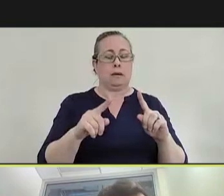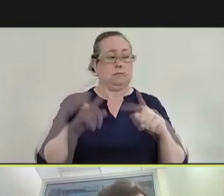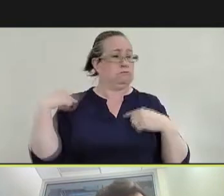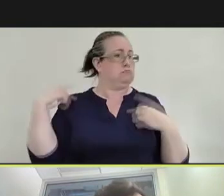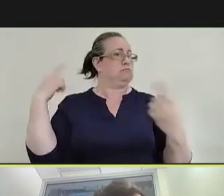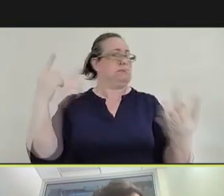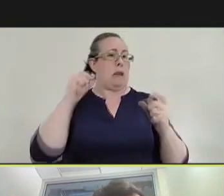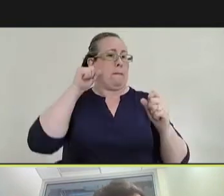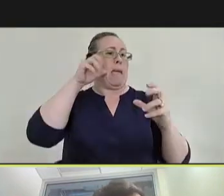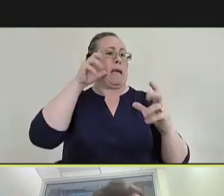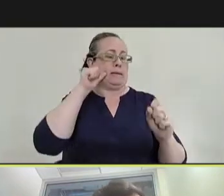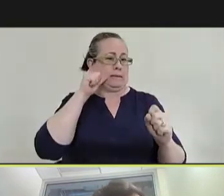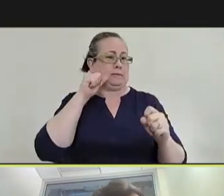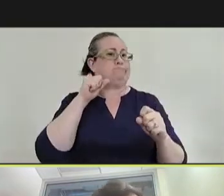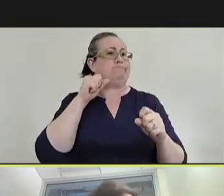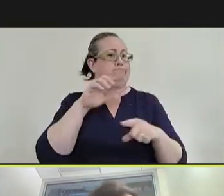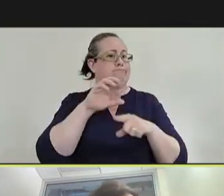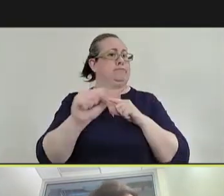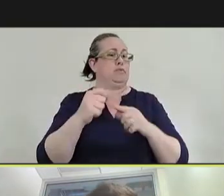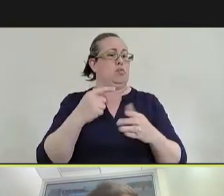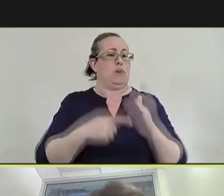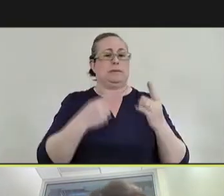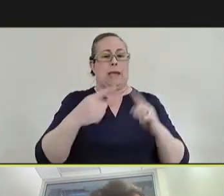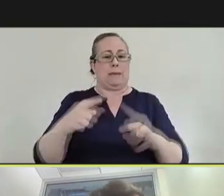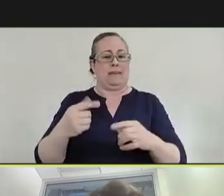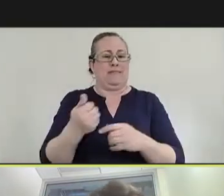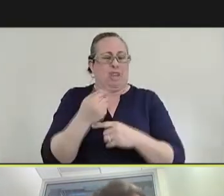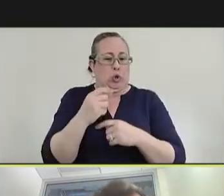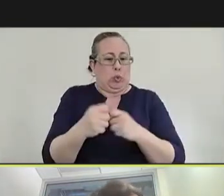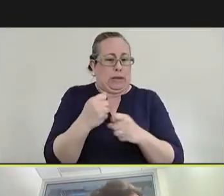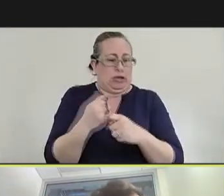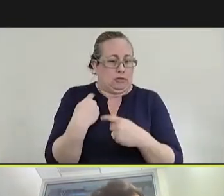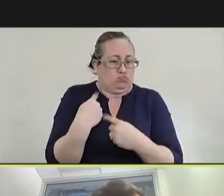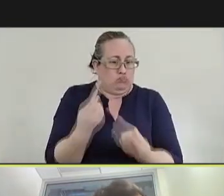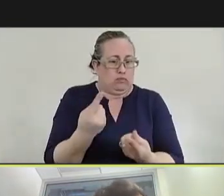done in the last few years. And then the last line is ambiguous and a bit vague, right? But I think,